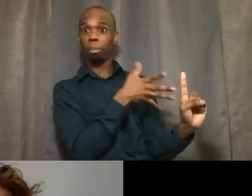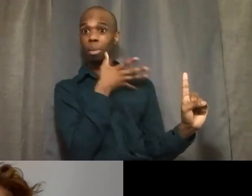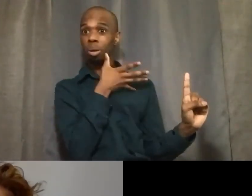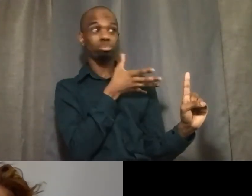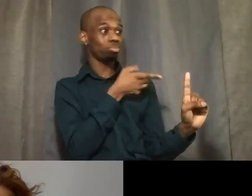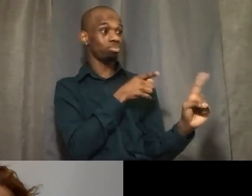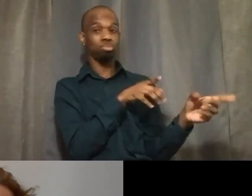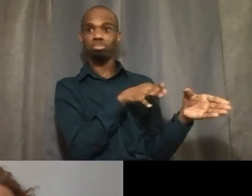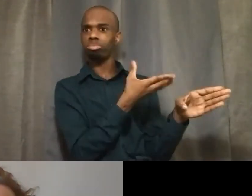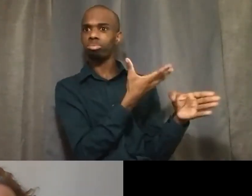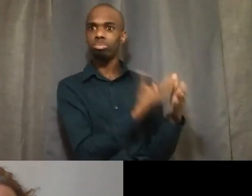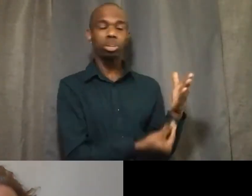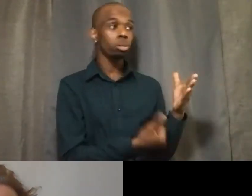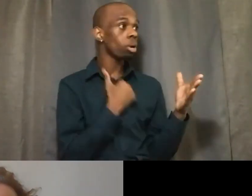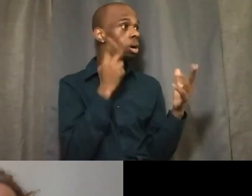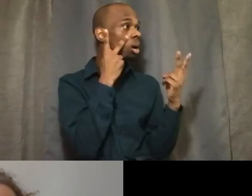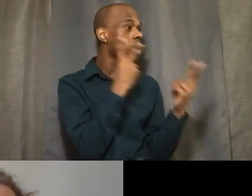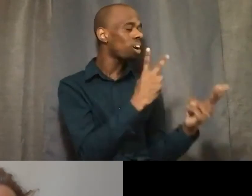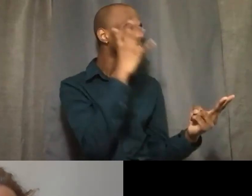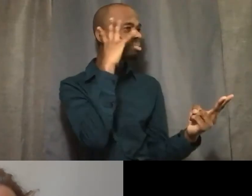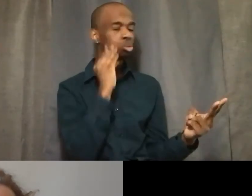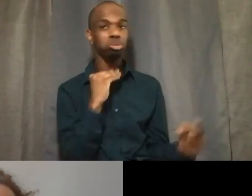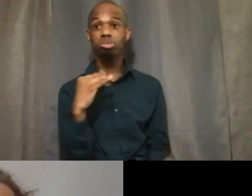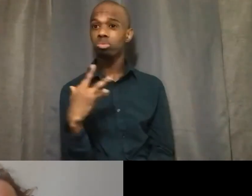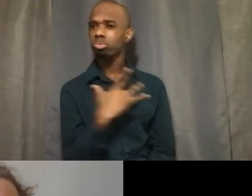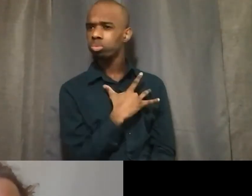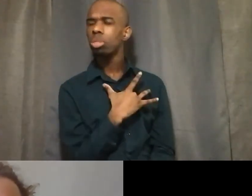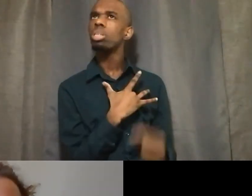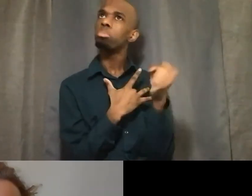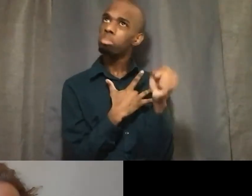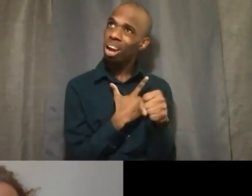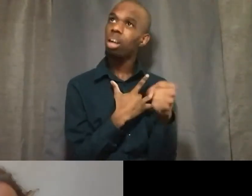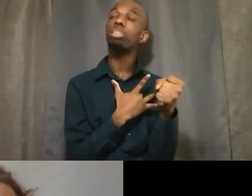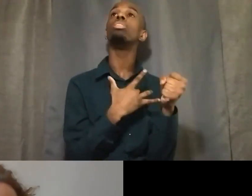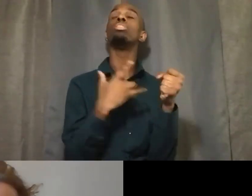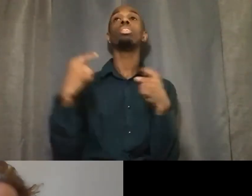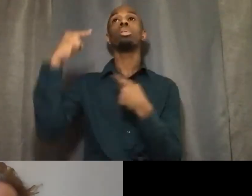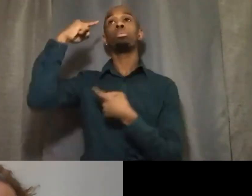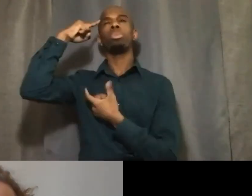And as hard as tragic and as overwhelming as that is, to actually physically be there and like hold her hand